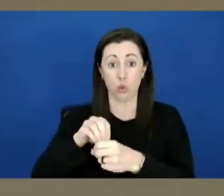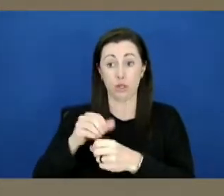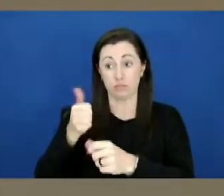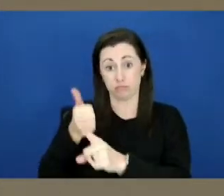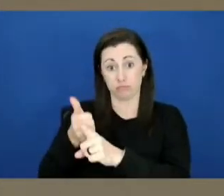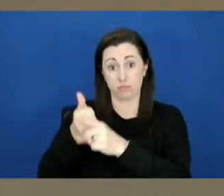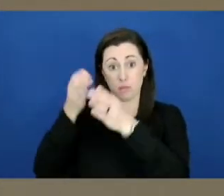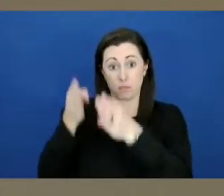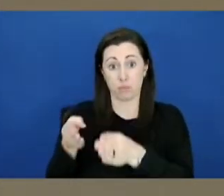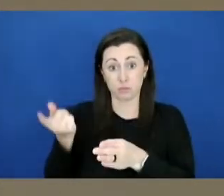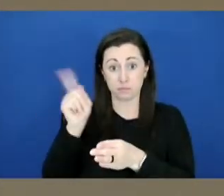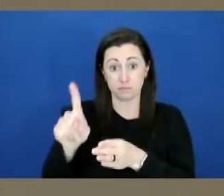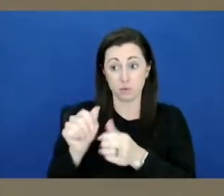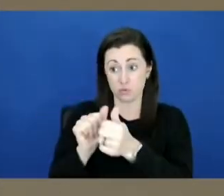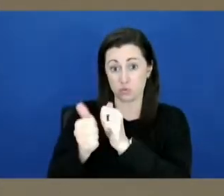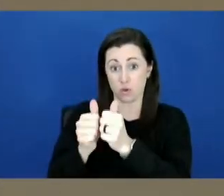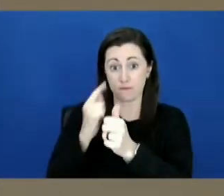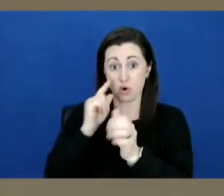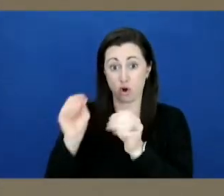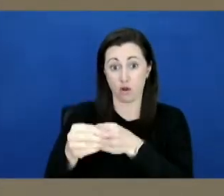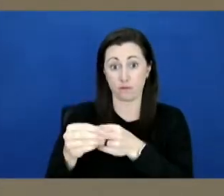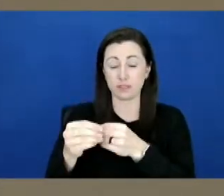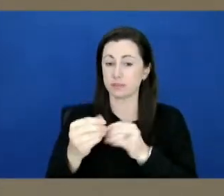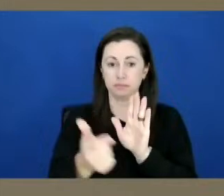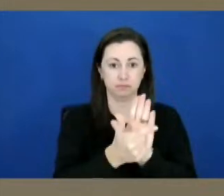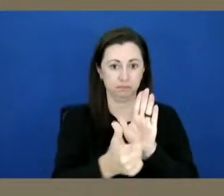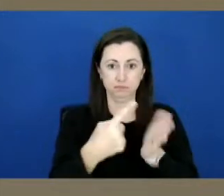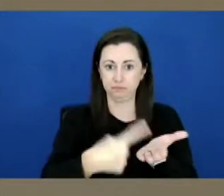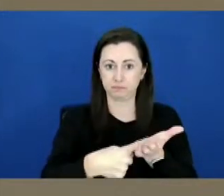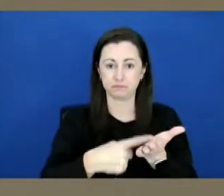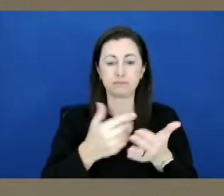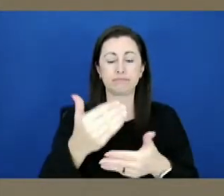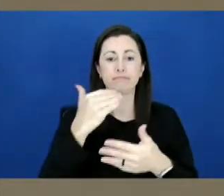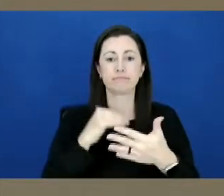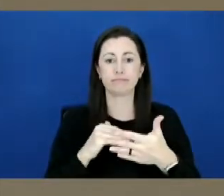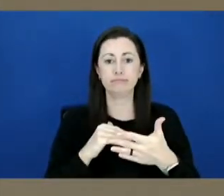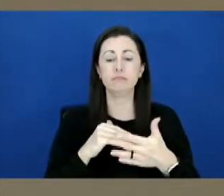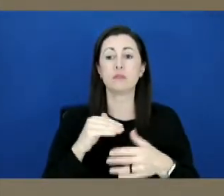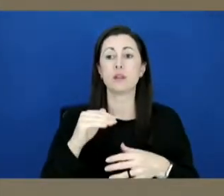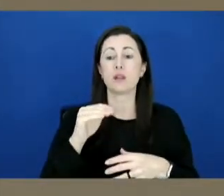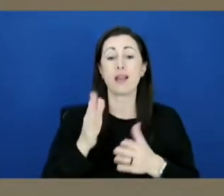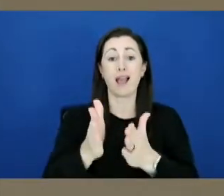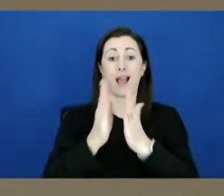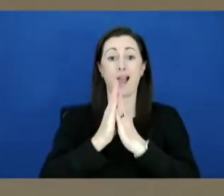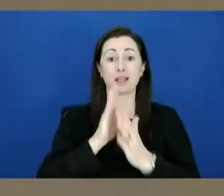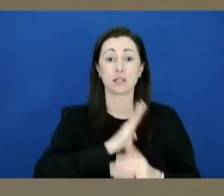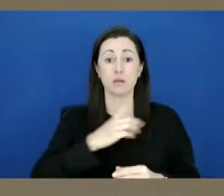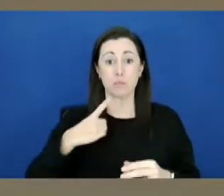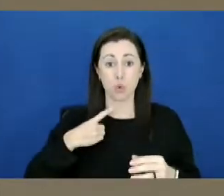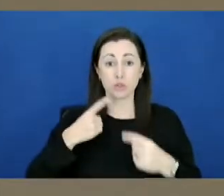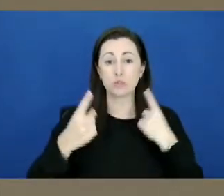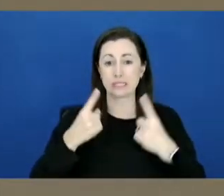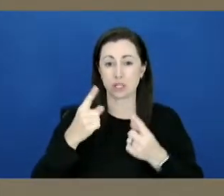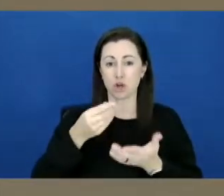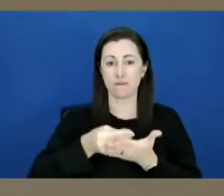PERSON FOR PUBLIC OFFICE, INCLUDING THE CANDIDACY OF THE